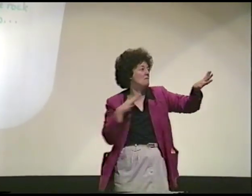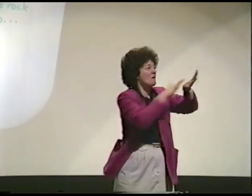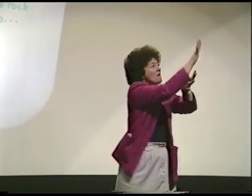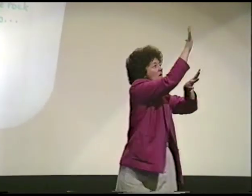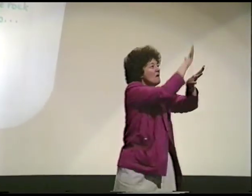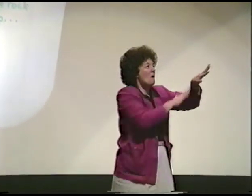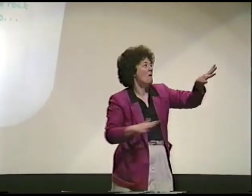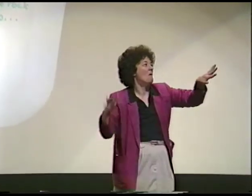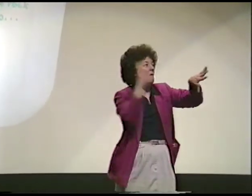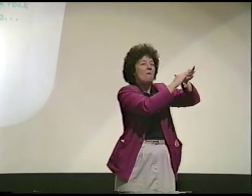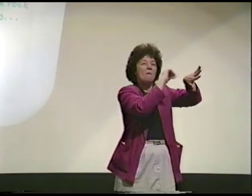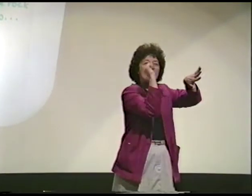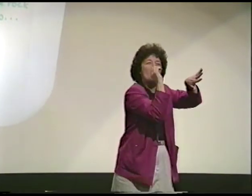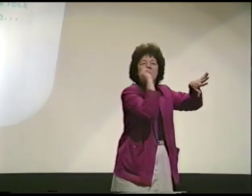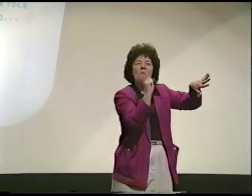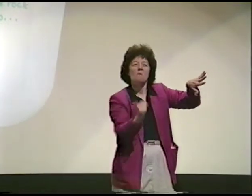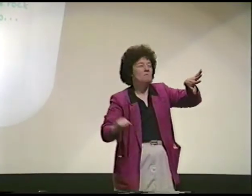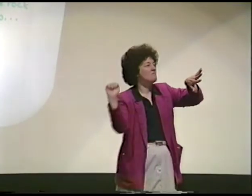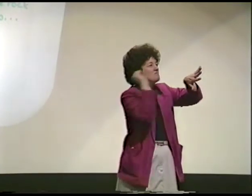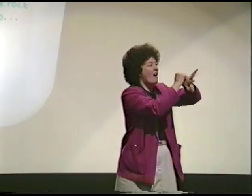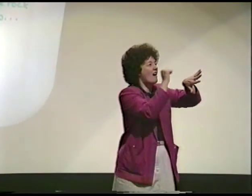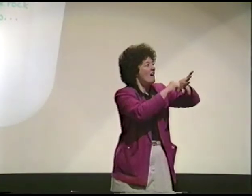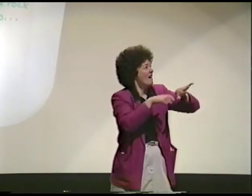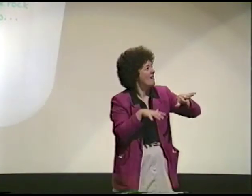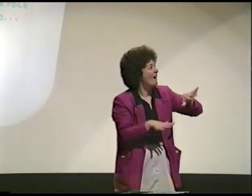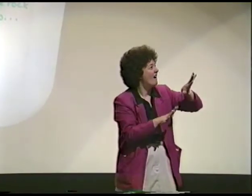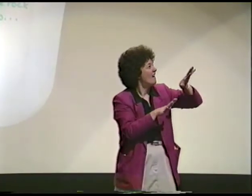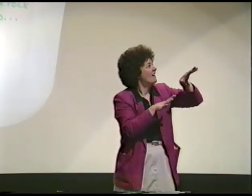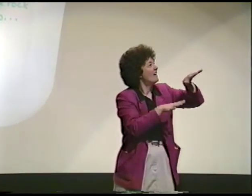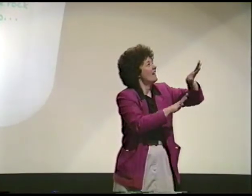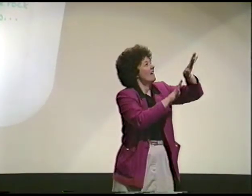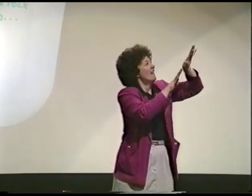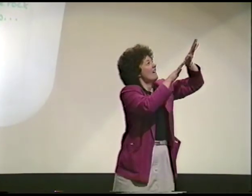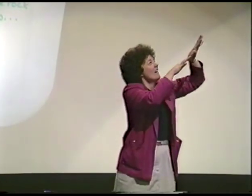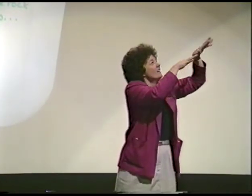Waves, bigger and bigger, splashing its hands